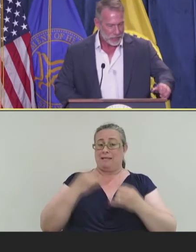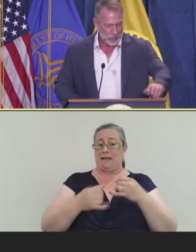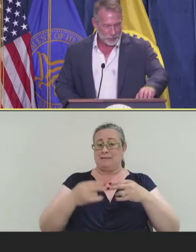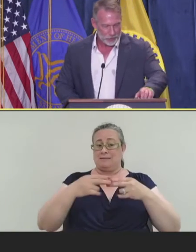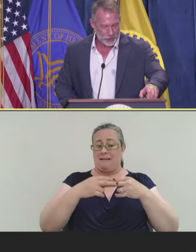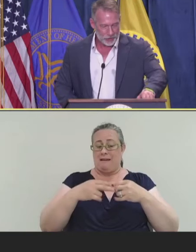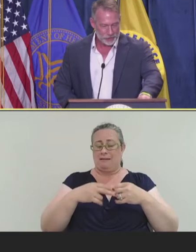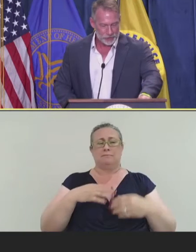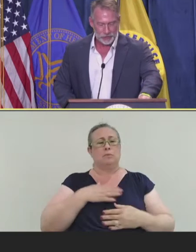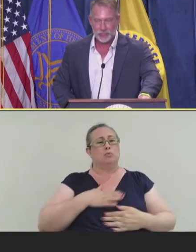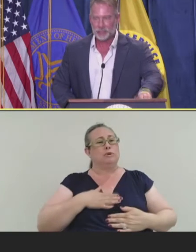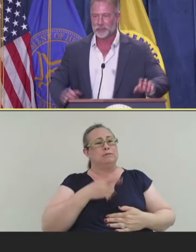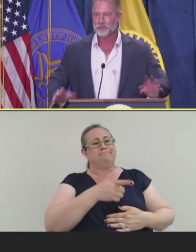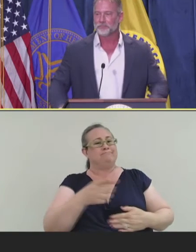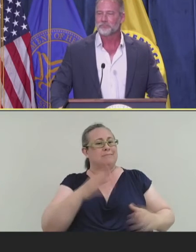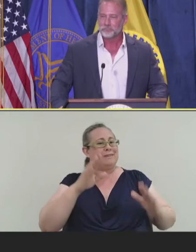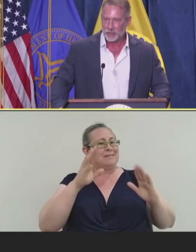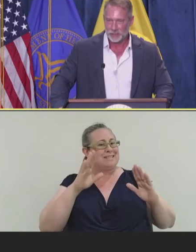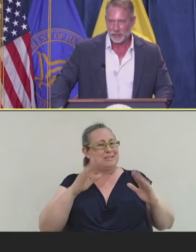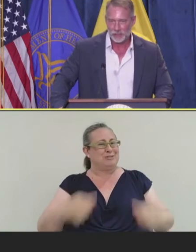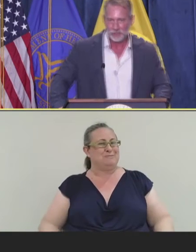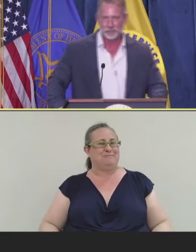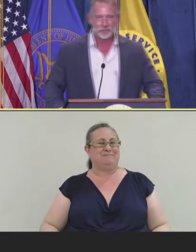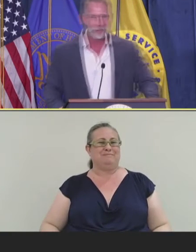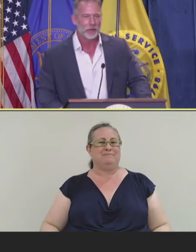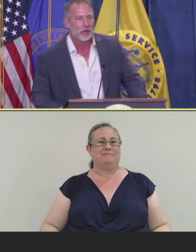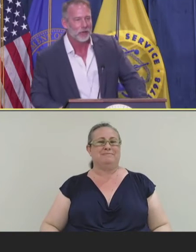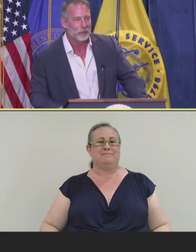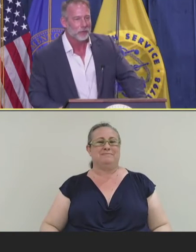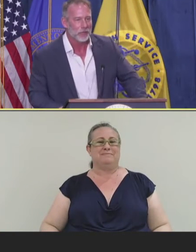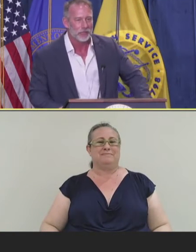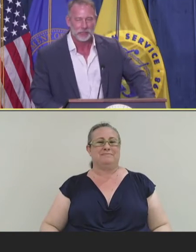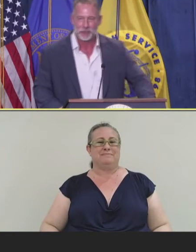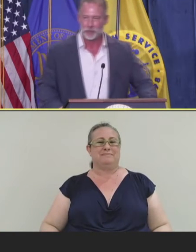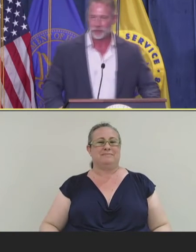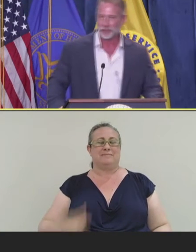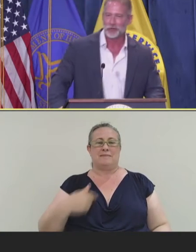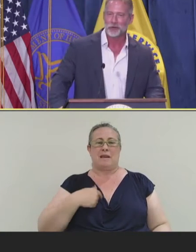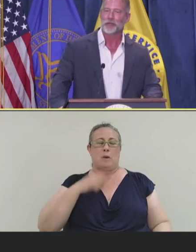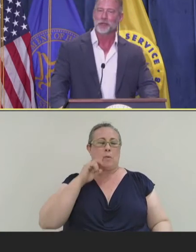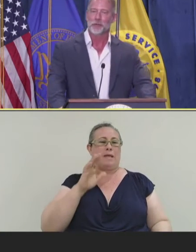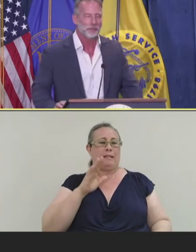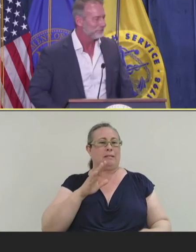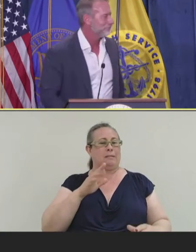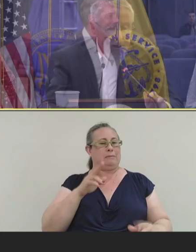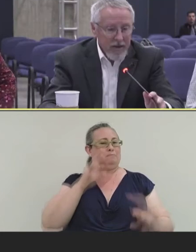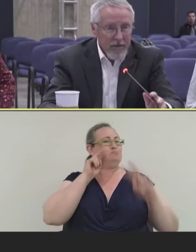I appreciate you all's attention, and I will anticipate questions later. Thank you.